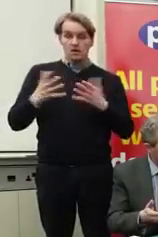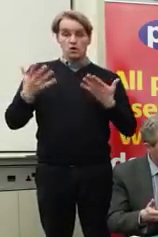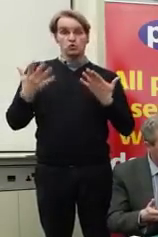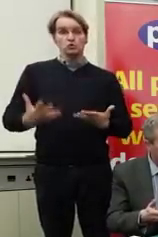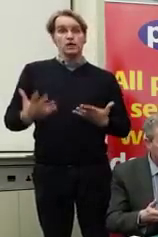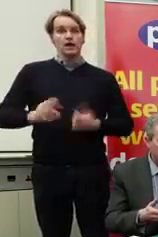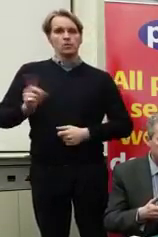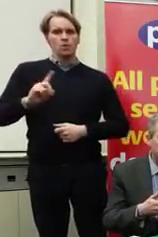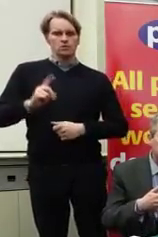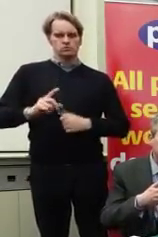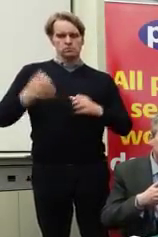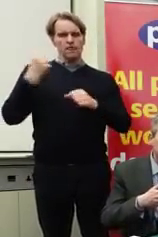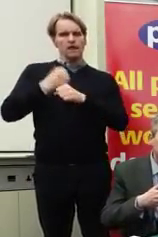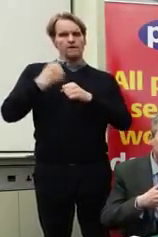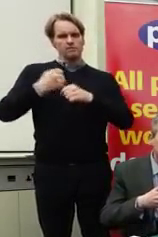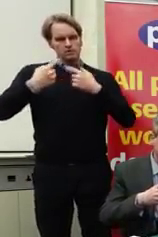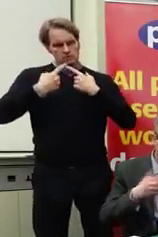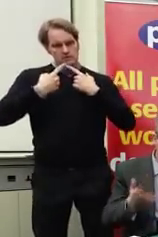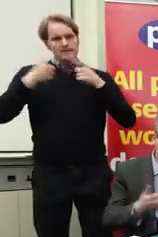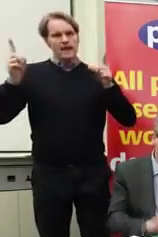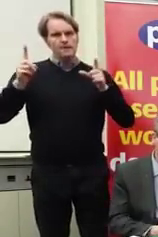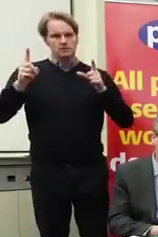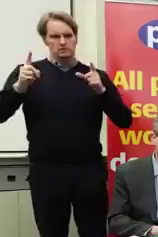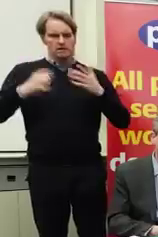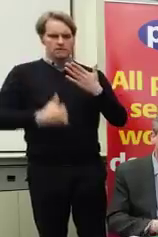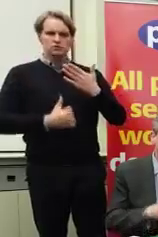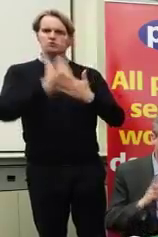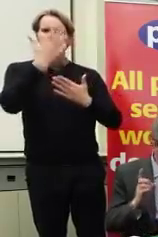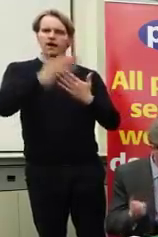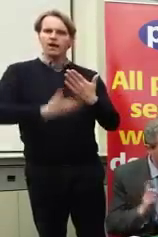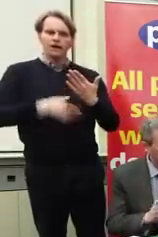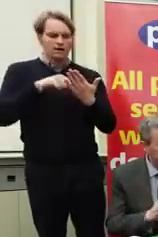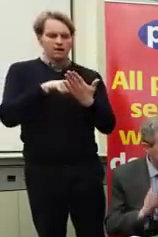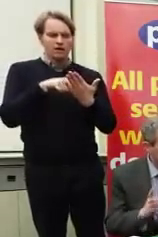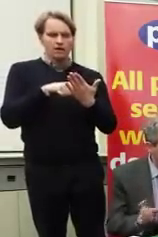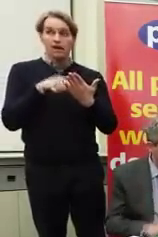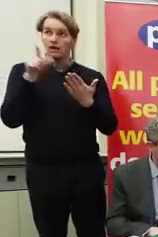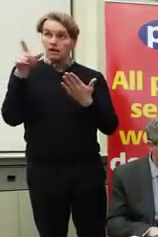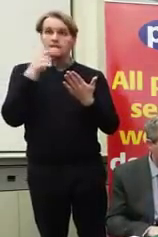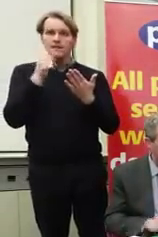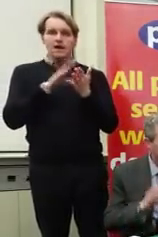statement and the Shadow - the Chancellor, sorry, Philip Hammond - had the opportunity to tell the people of this country